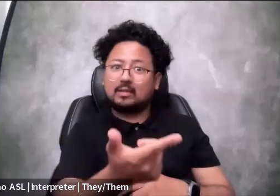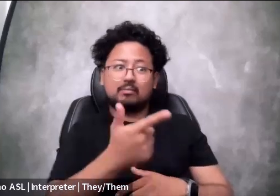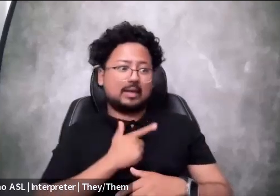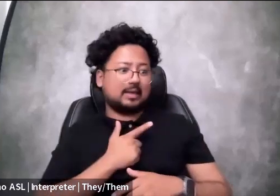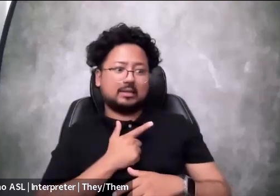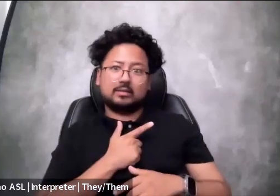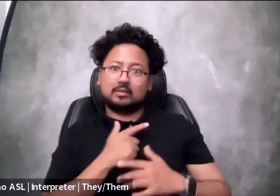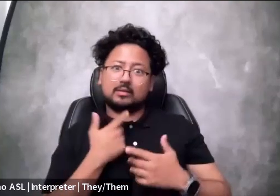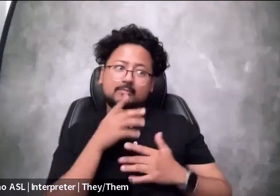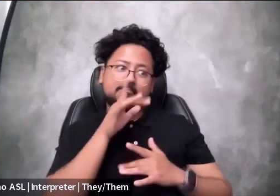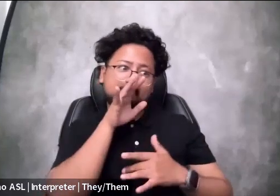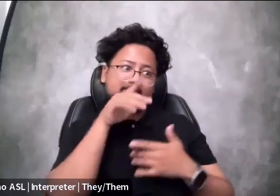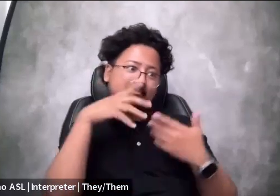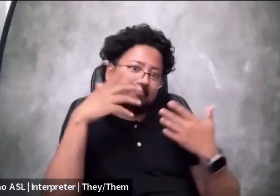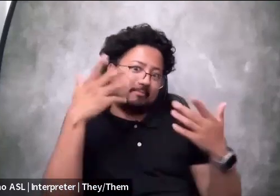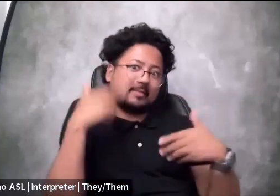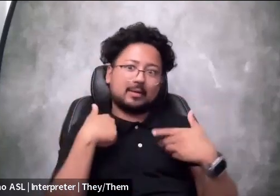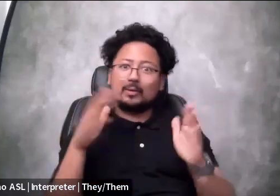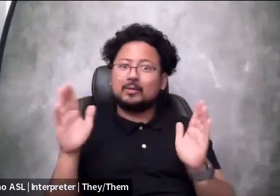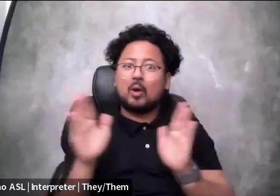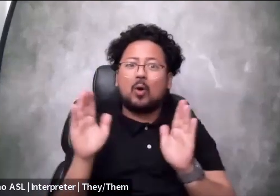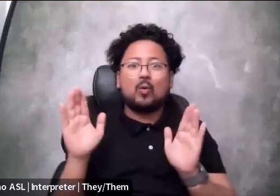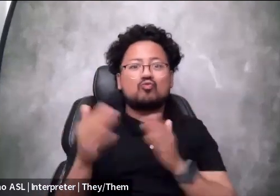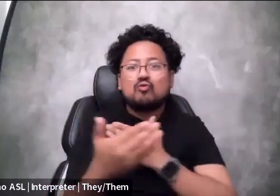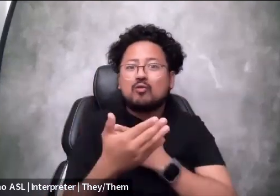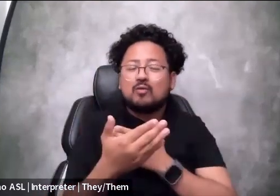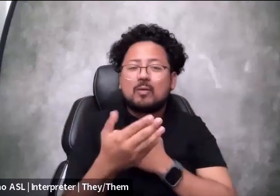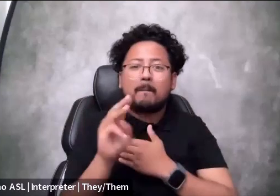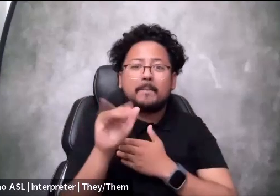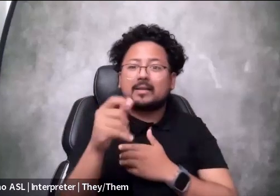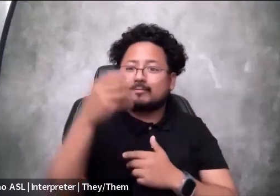You sit in a little room with a microphone right here and you feel